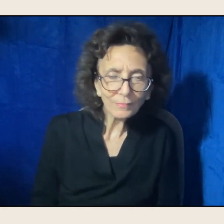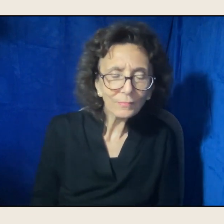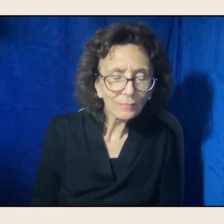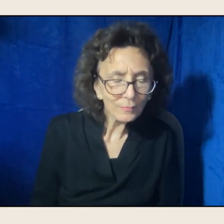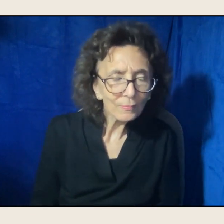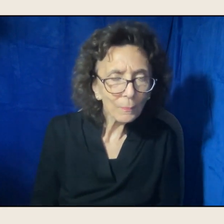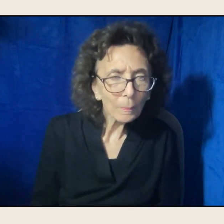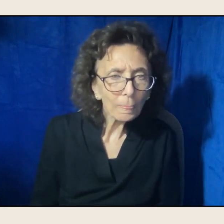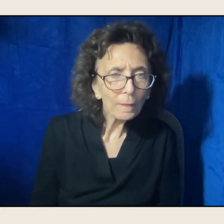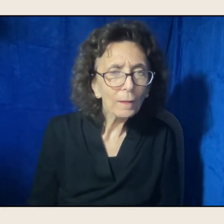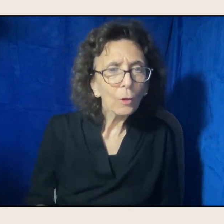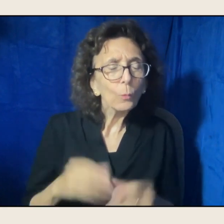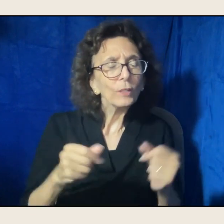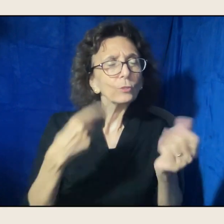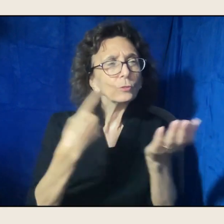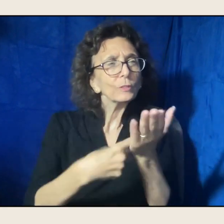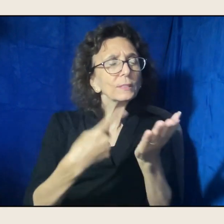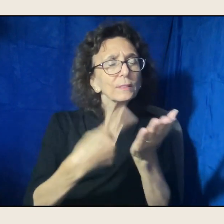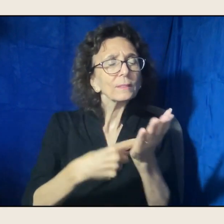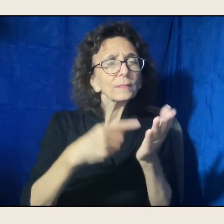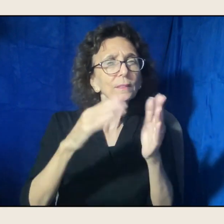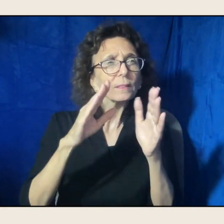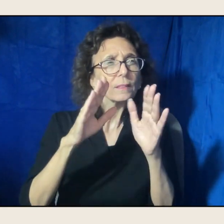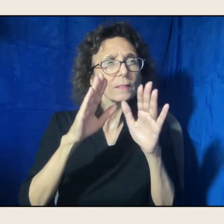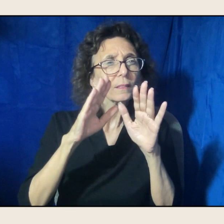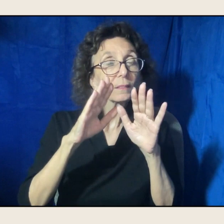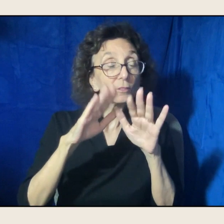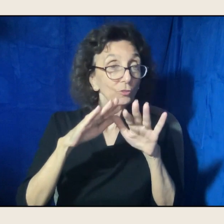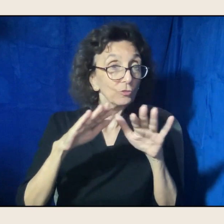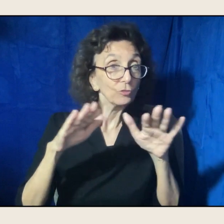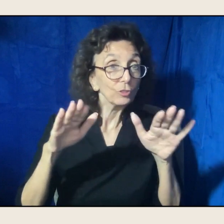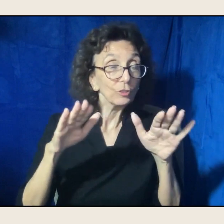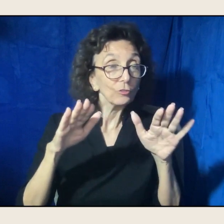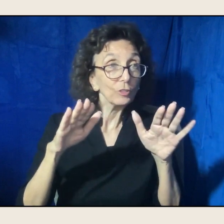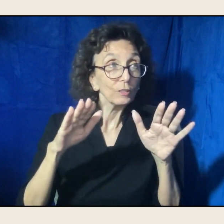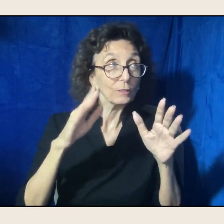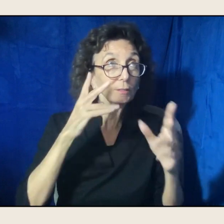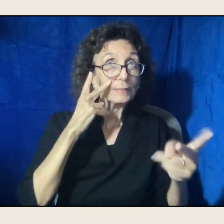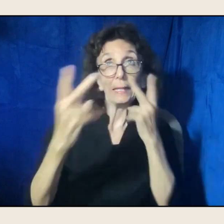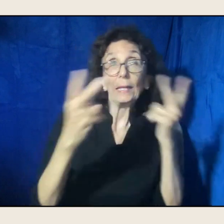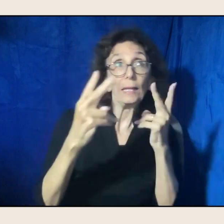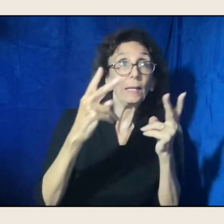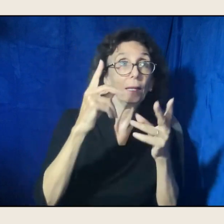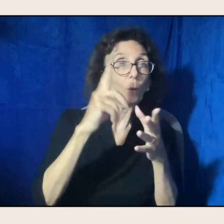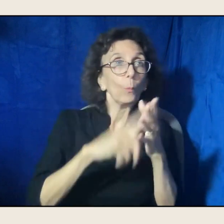children's, both what they see, what they know, their potential solutions.